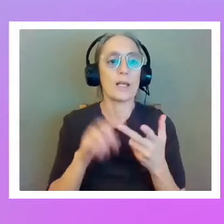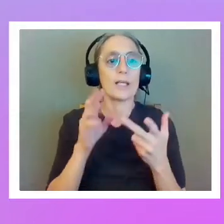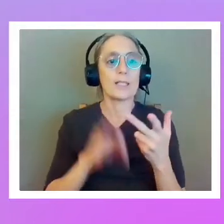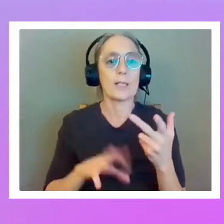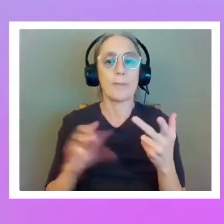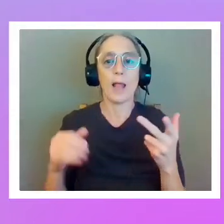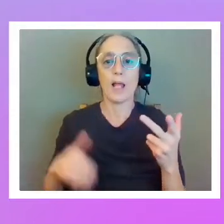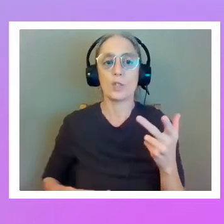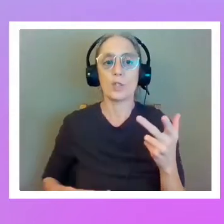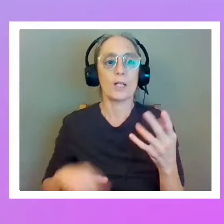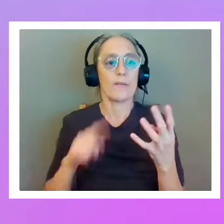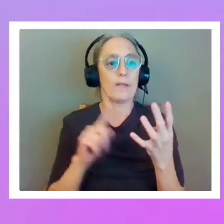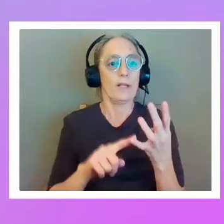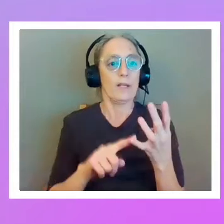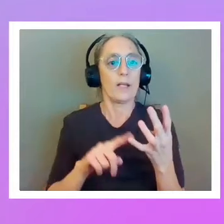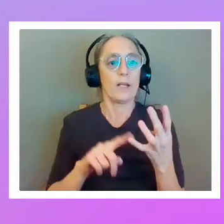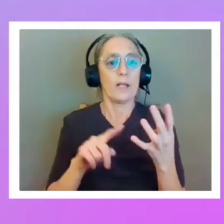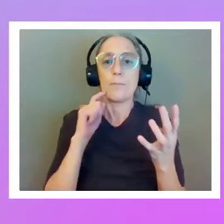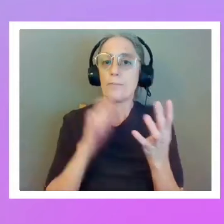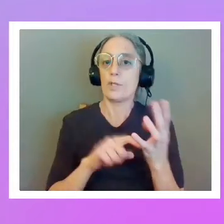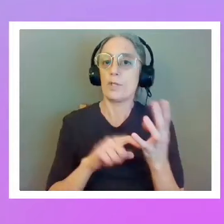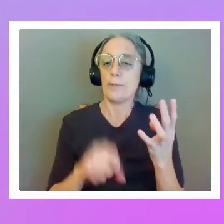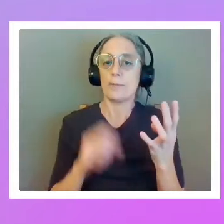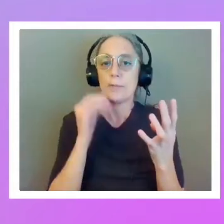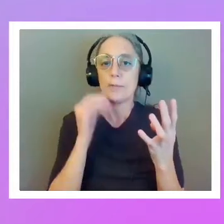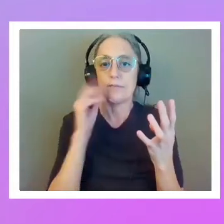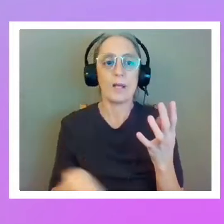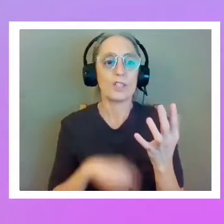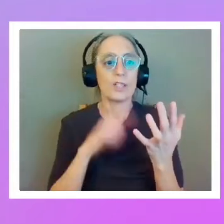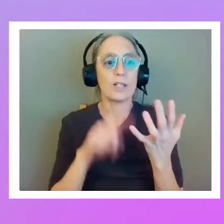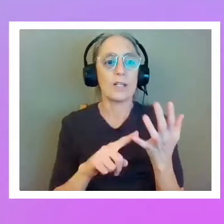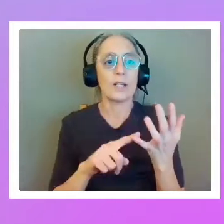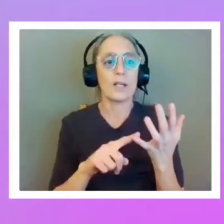perceptible information, tolerance for error,